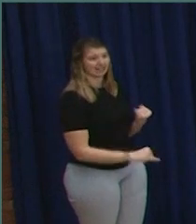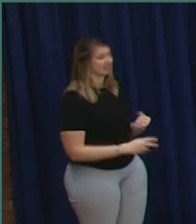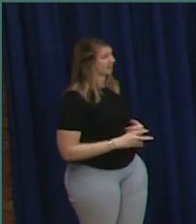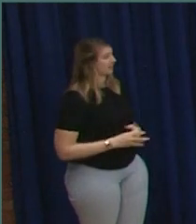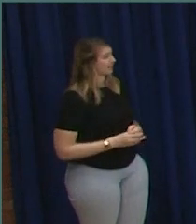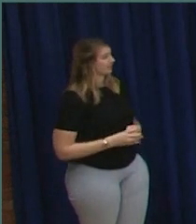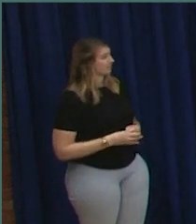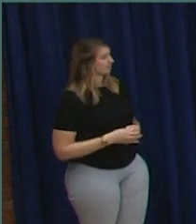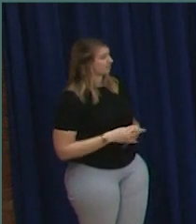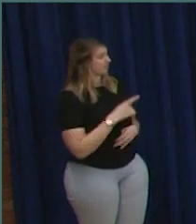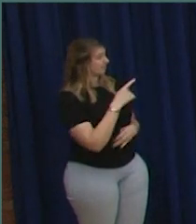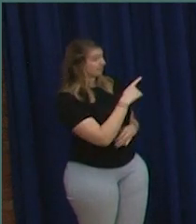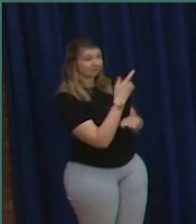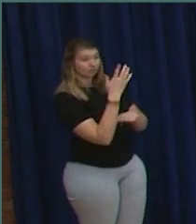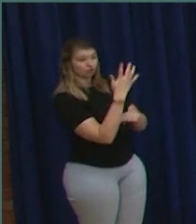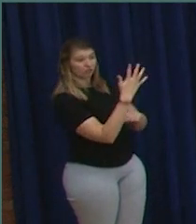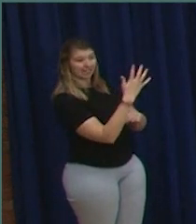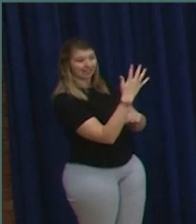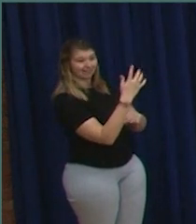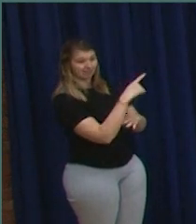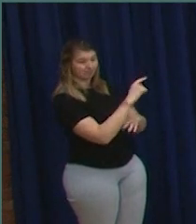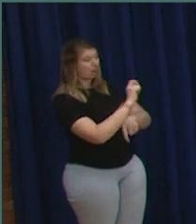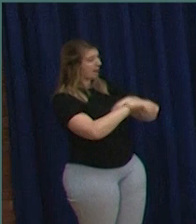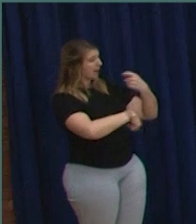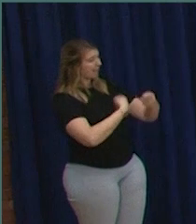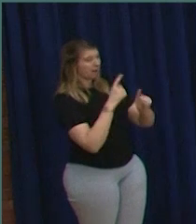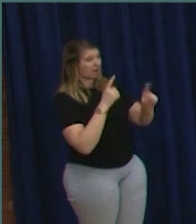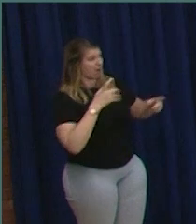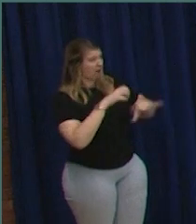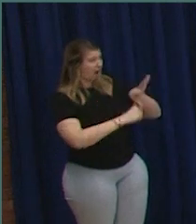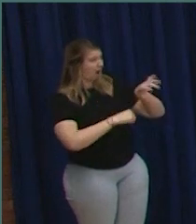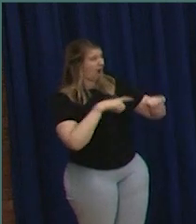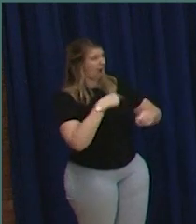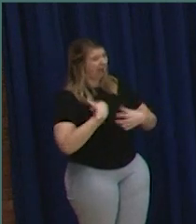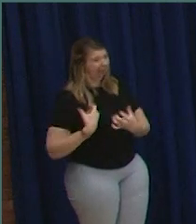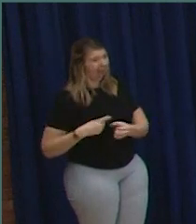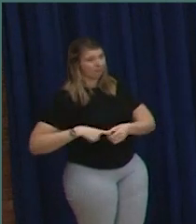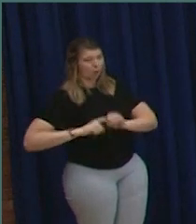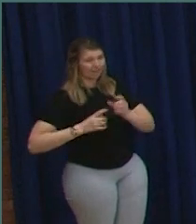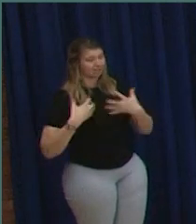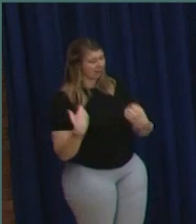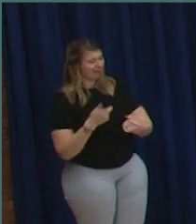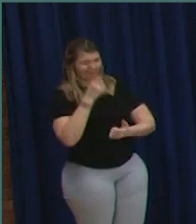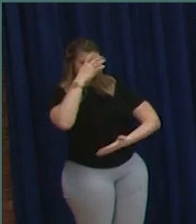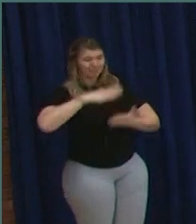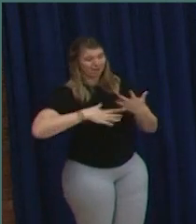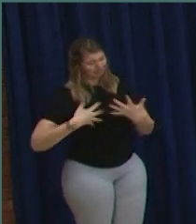that tree was becoming unclimbable despite my qualifications, despite my experience and despite